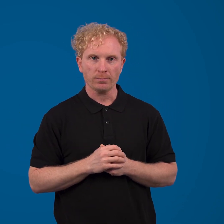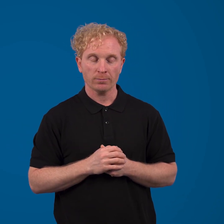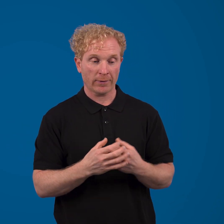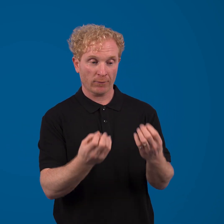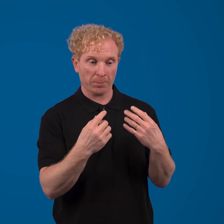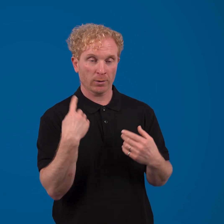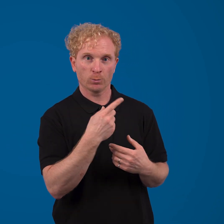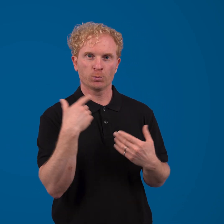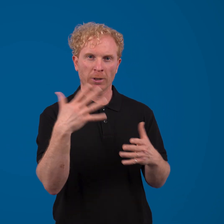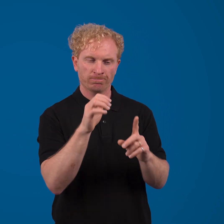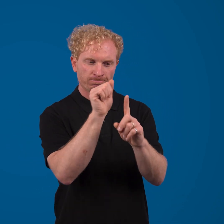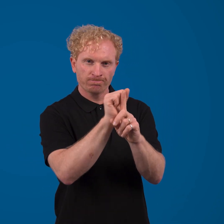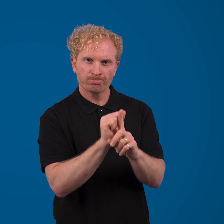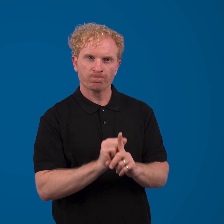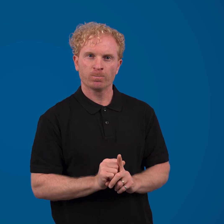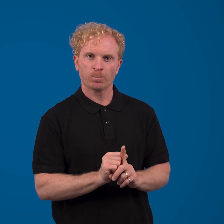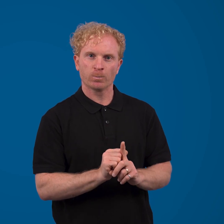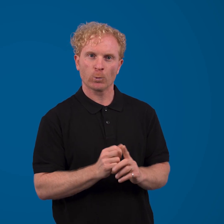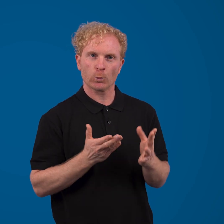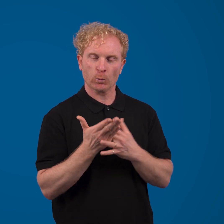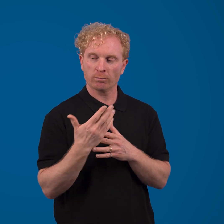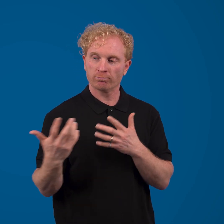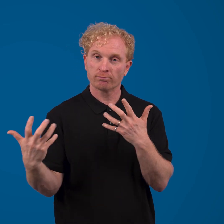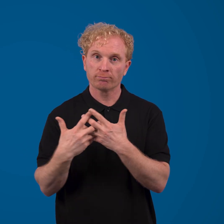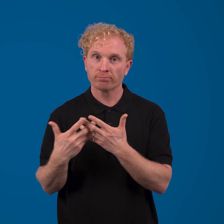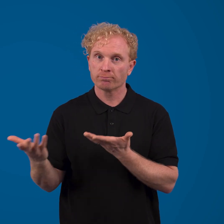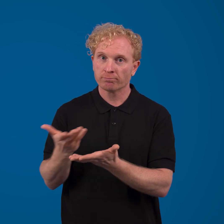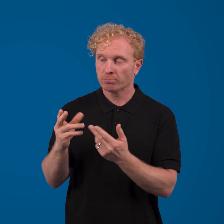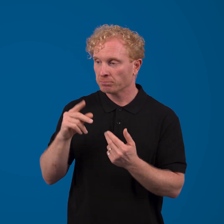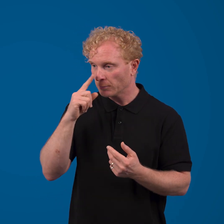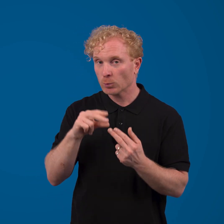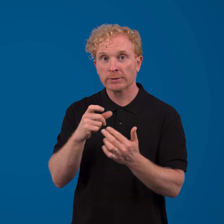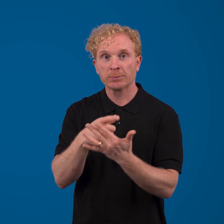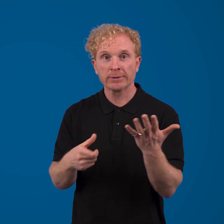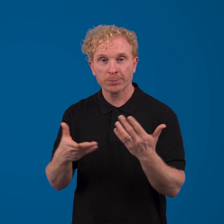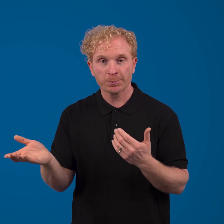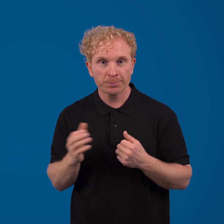We have refined this feedback through further engagement with people with disability.